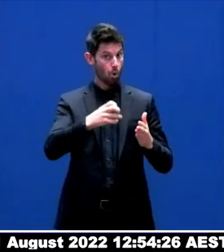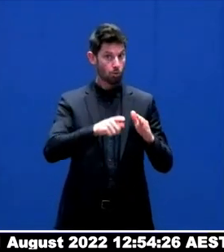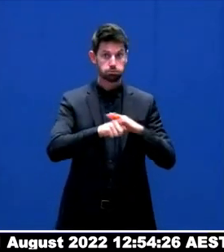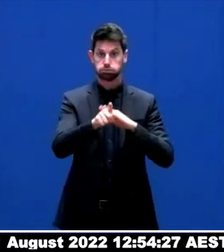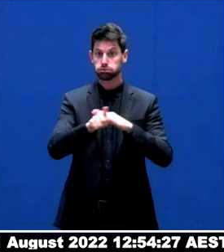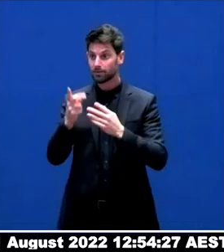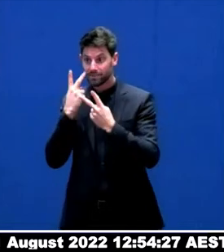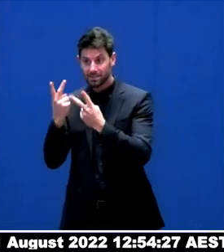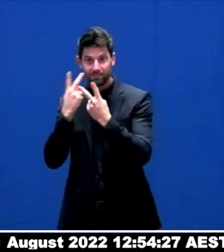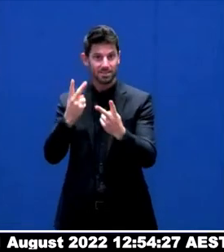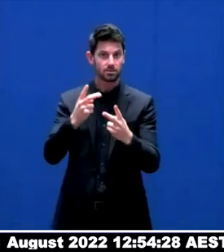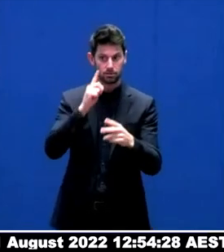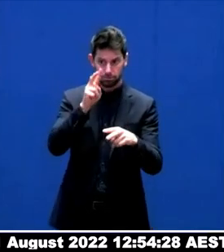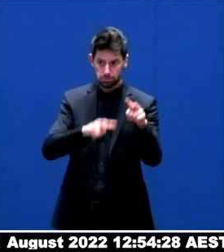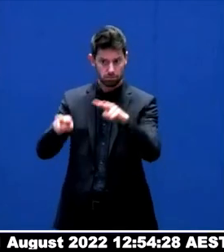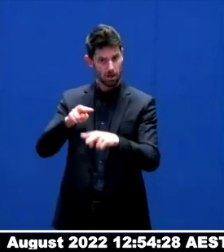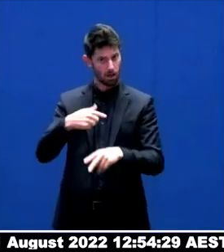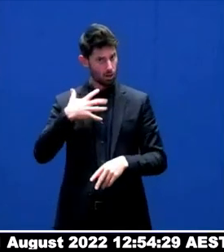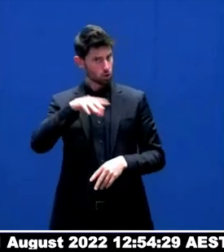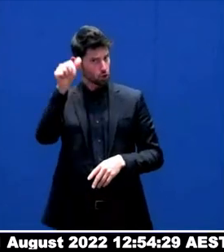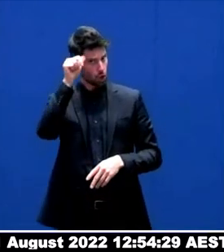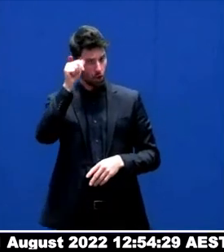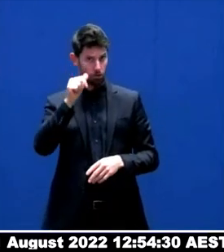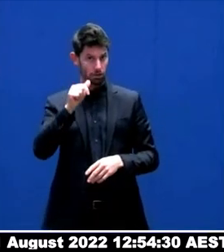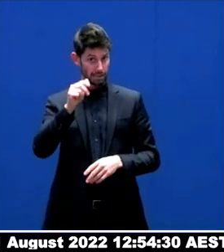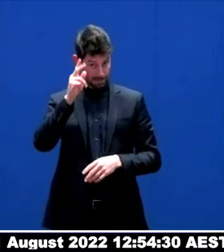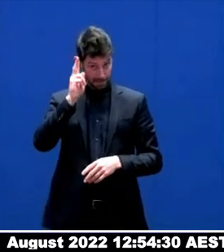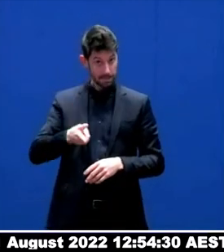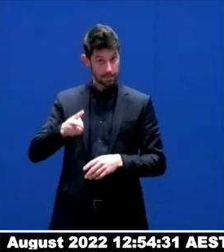Could you perhaps give us some information on notice that would suggest to us that they